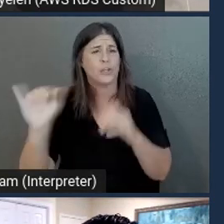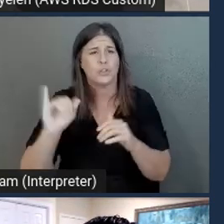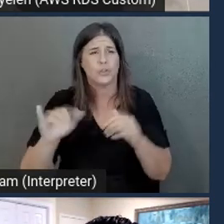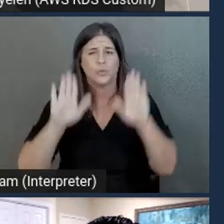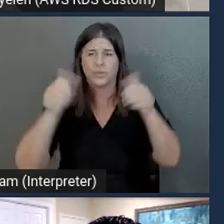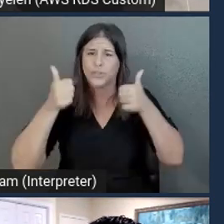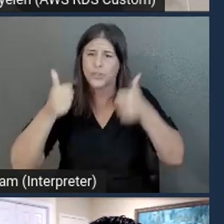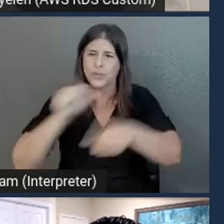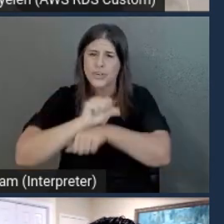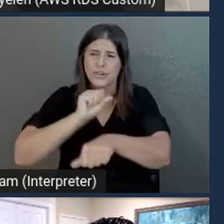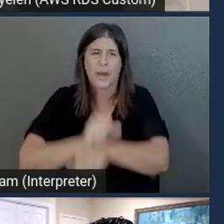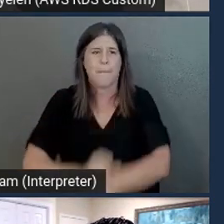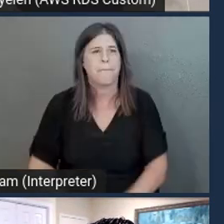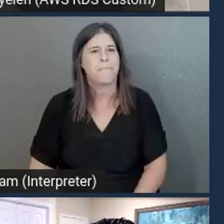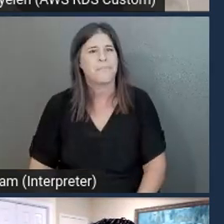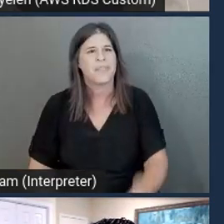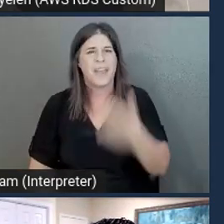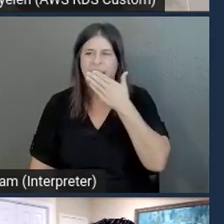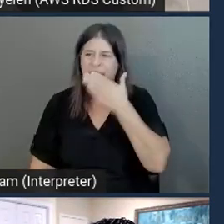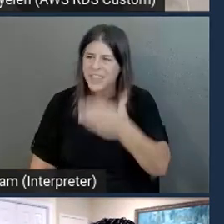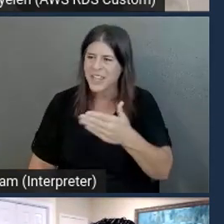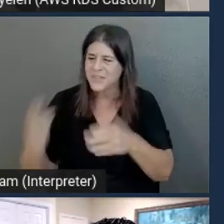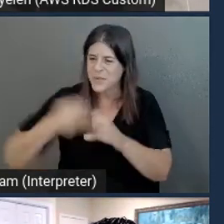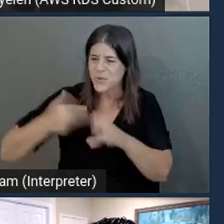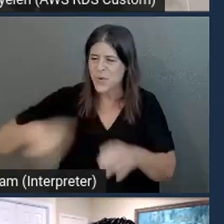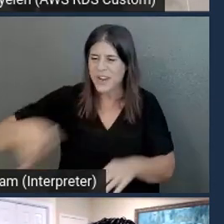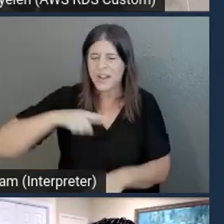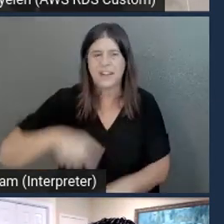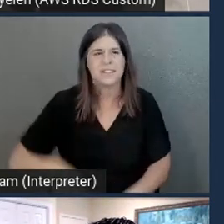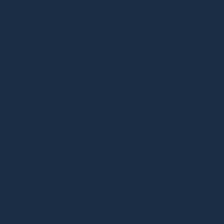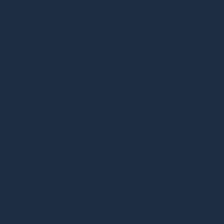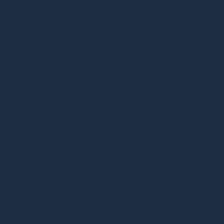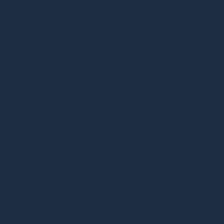I know. Thanks for joining us. Awesome. - Thank you.